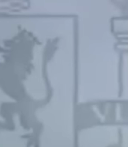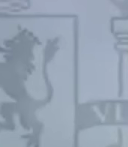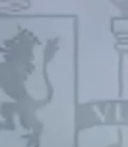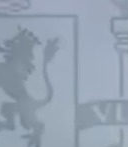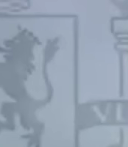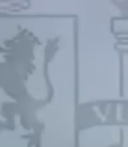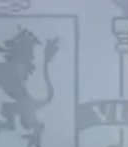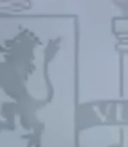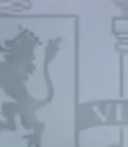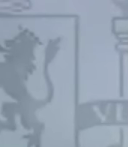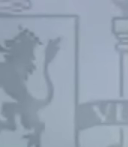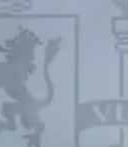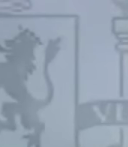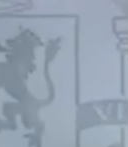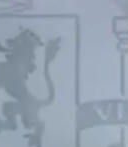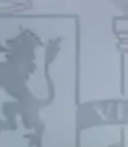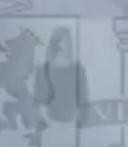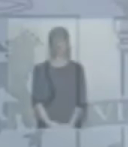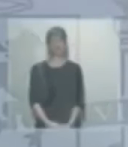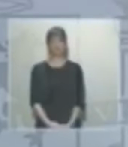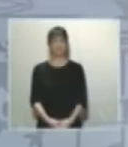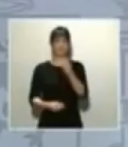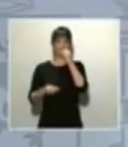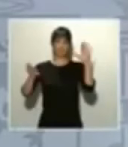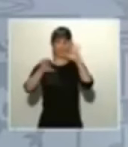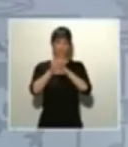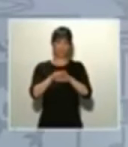Good evening. I come before you yet again to inform you--